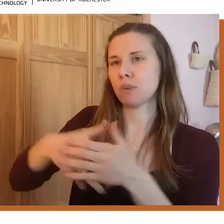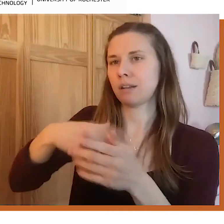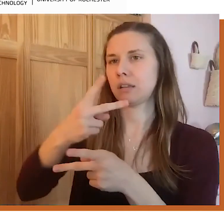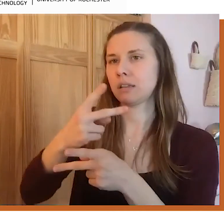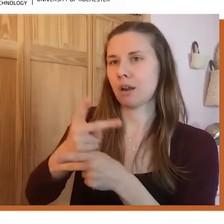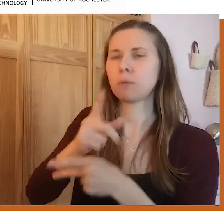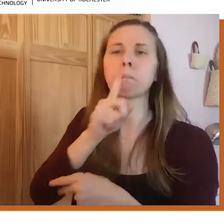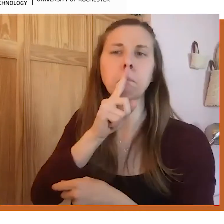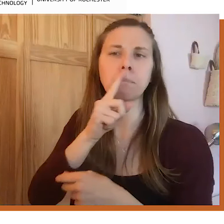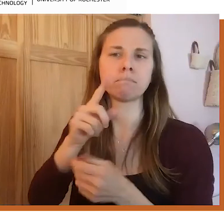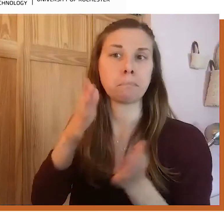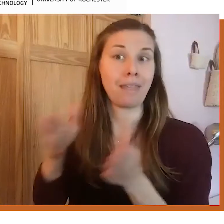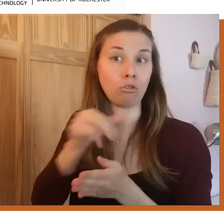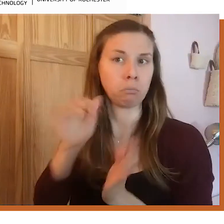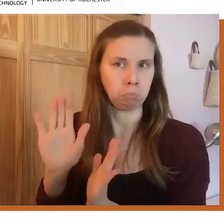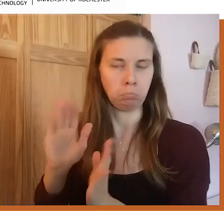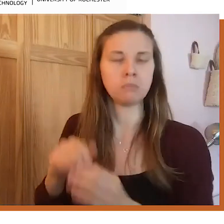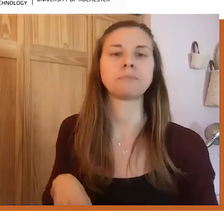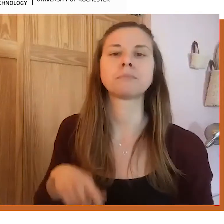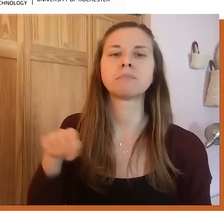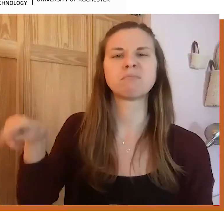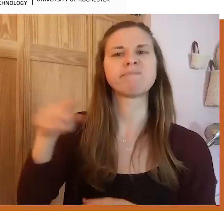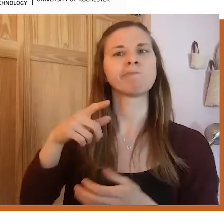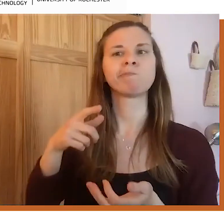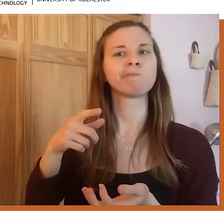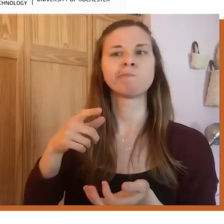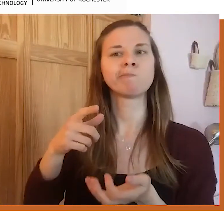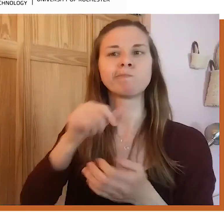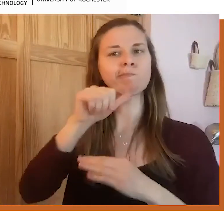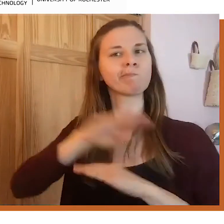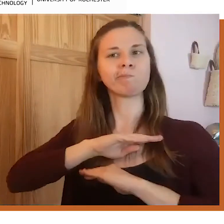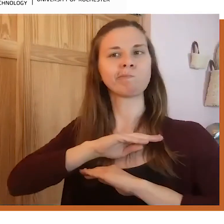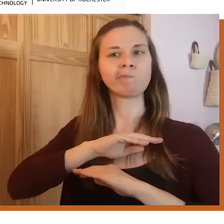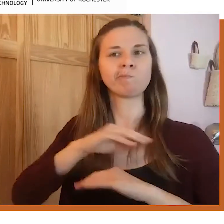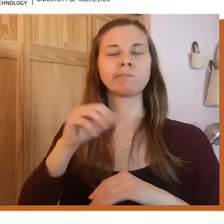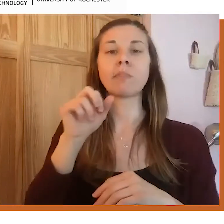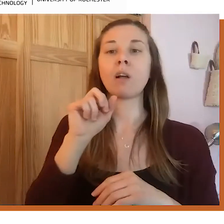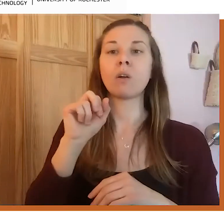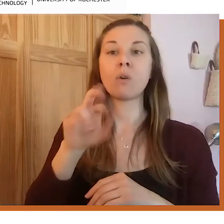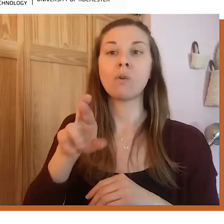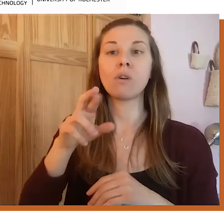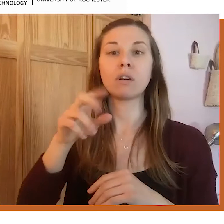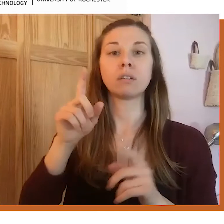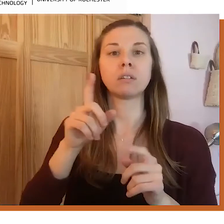that we don't know specifically about Deaf women's health care when they're pregnant, but we know